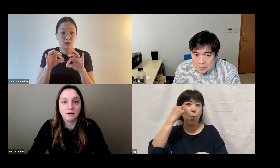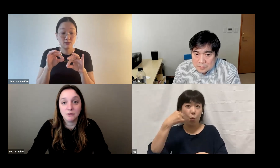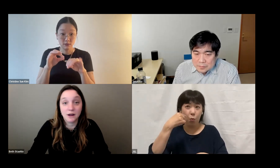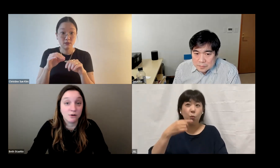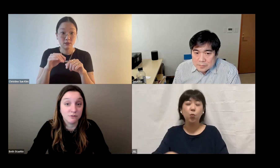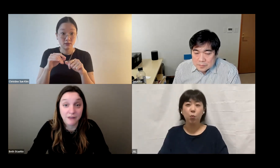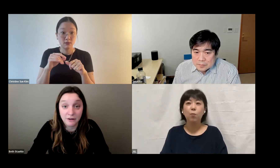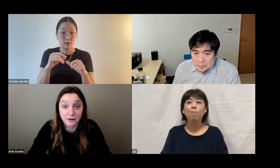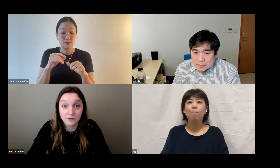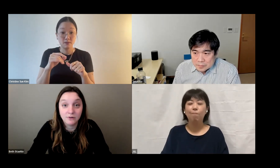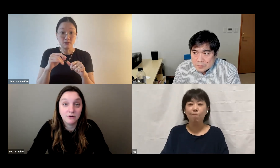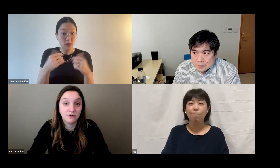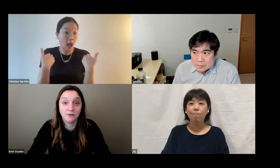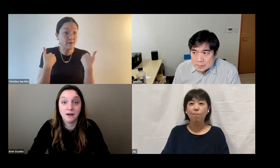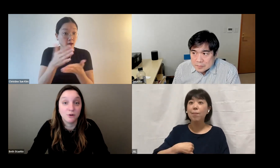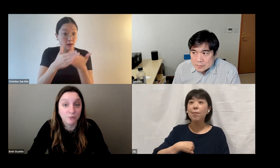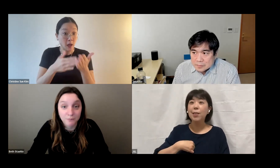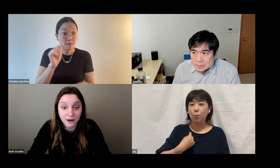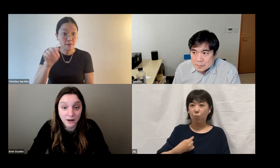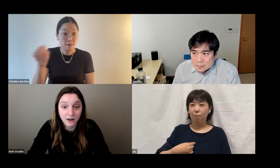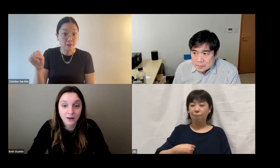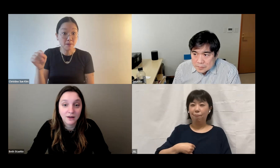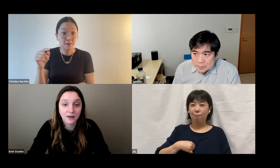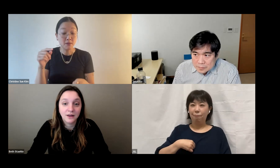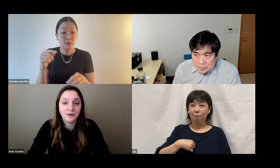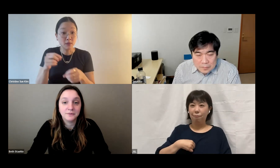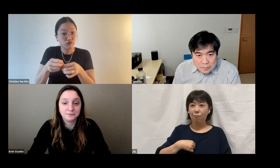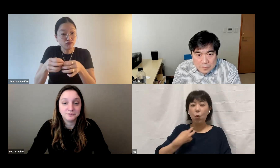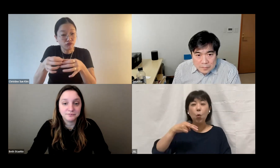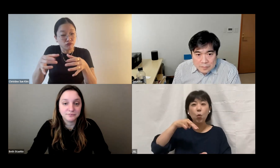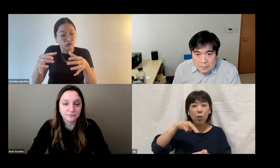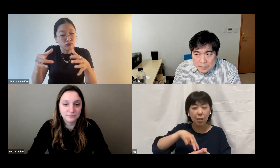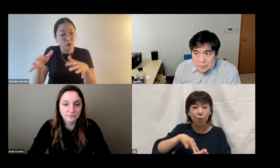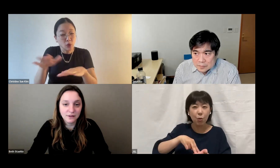create your own value, create your own money.